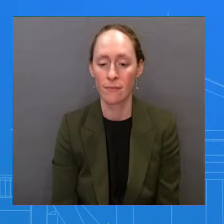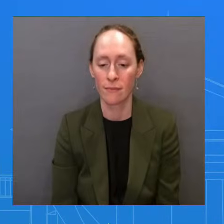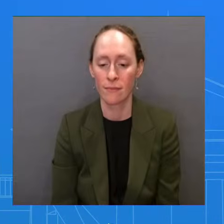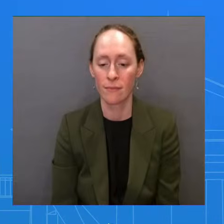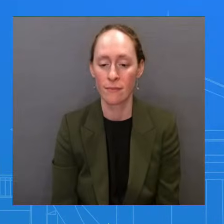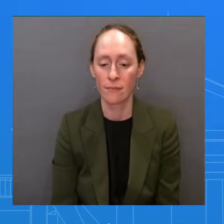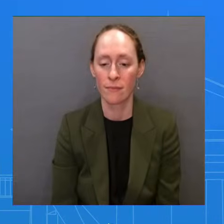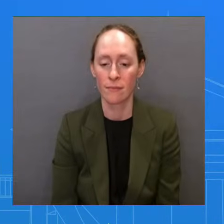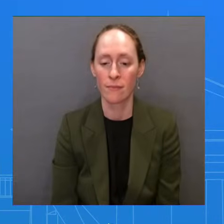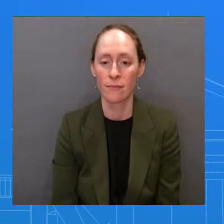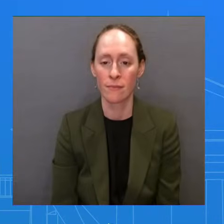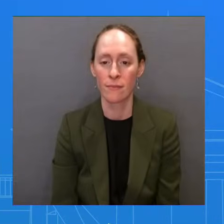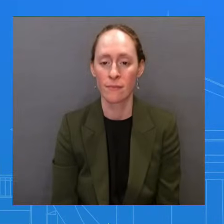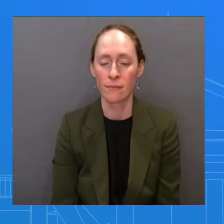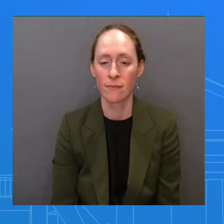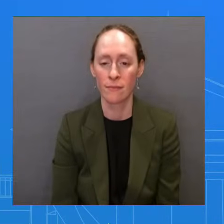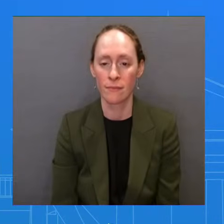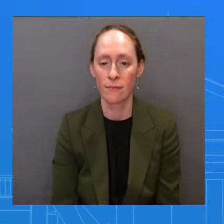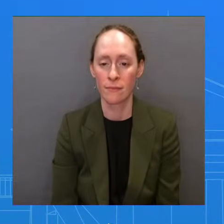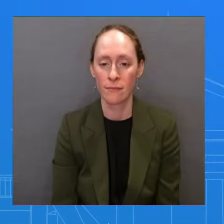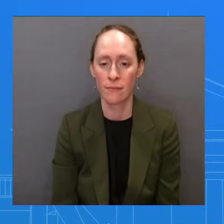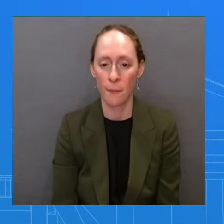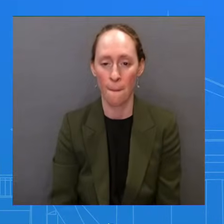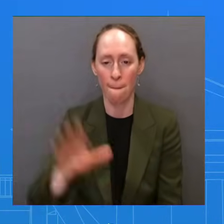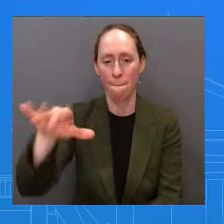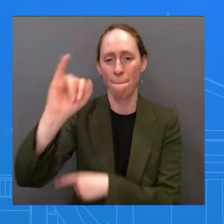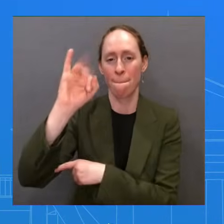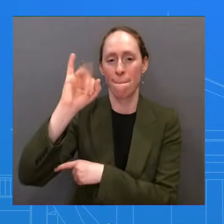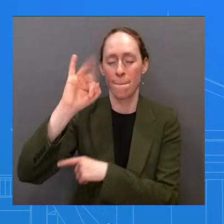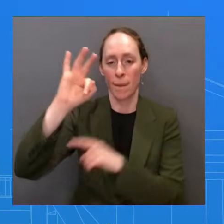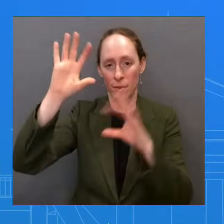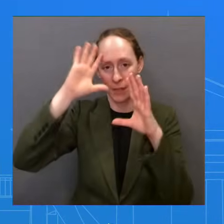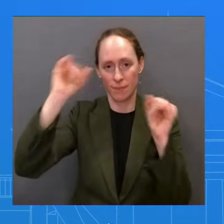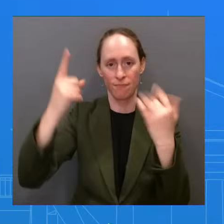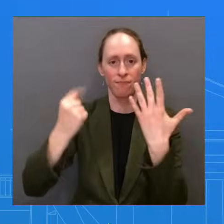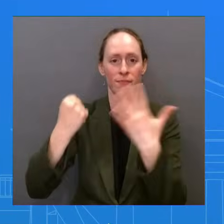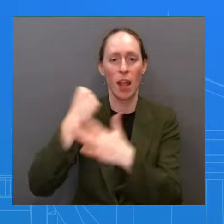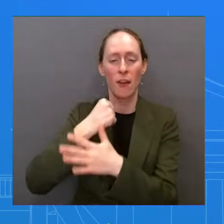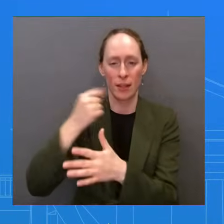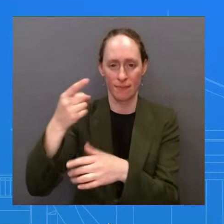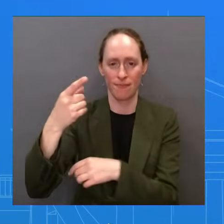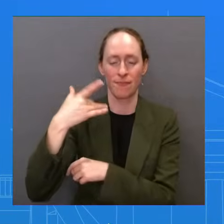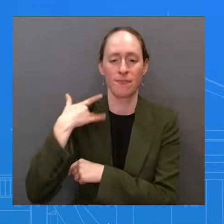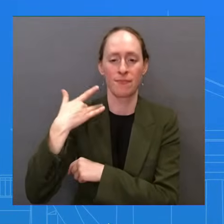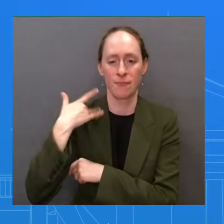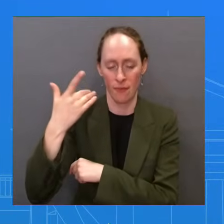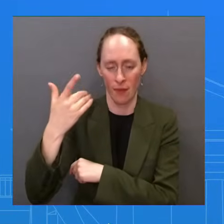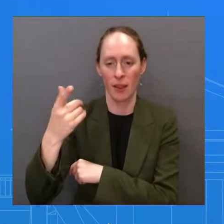like you've said, wouldn't he be sending social workers, psychologists, judges, lawyers to the border